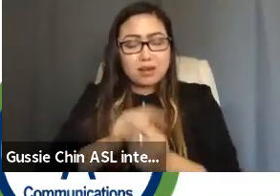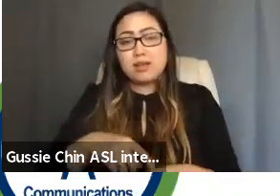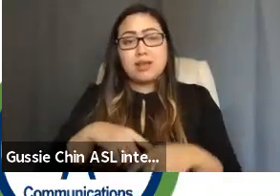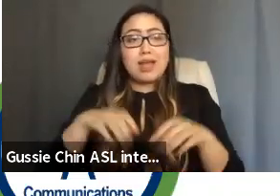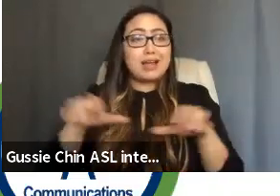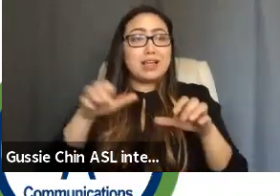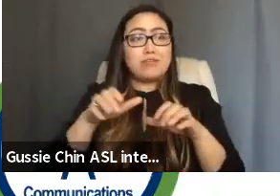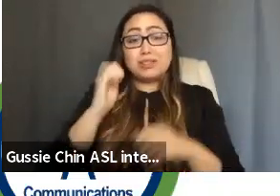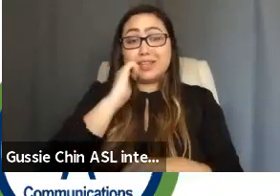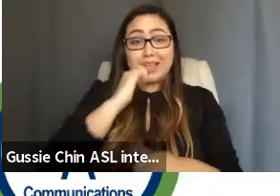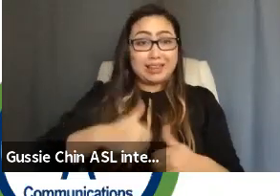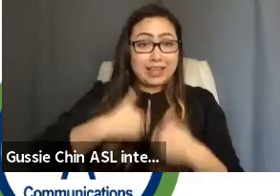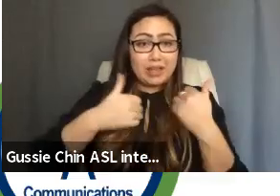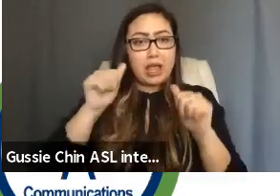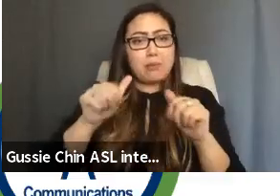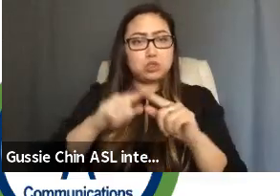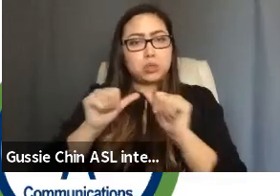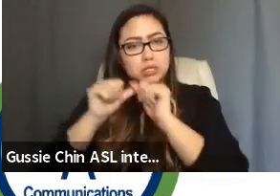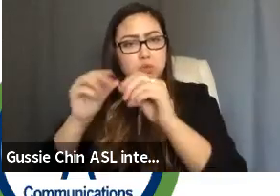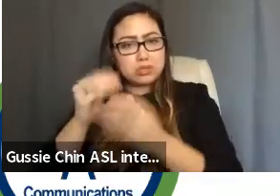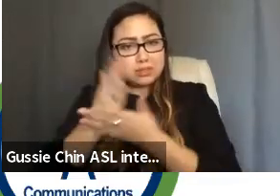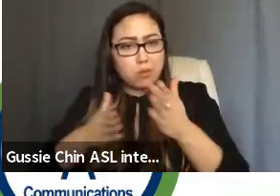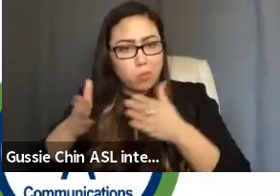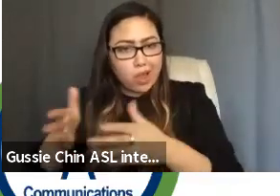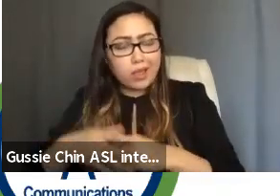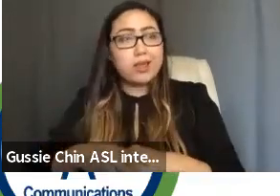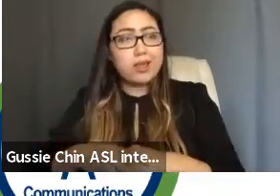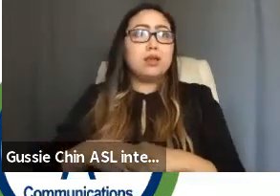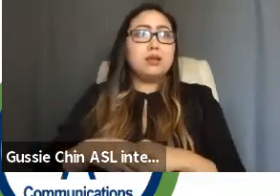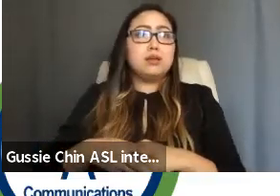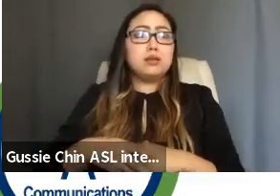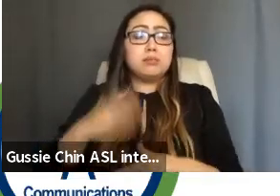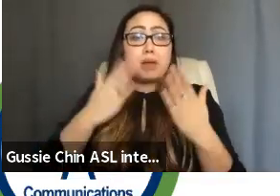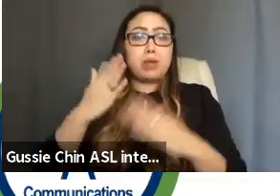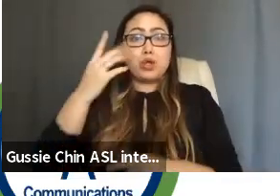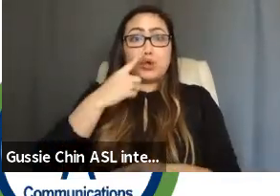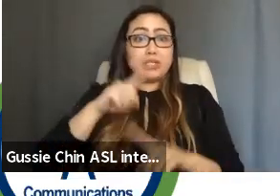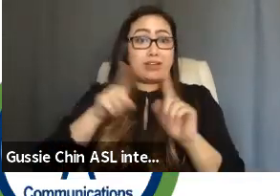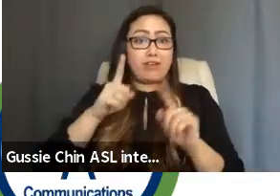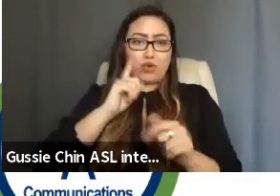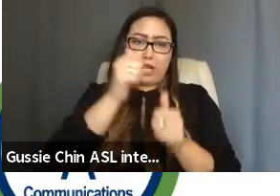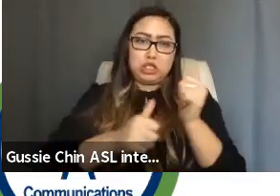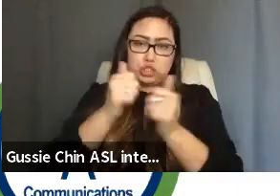living are able to continue in some way. Though they might look different for each disaster.